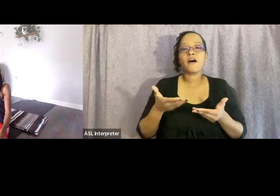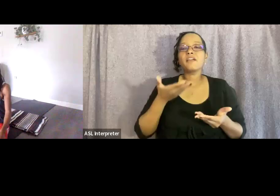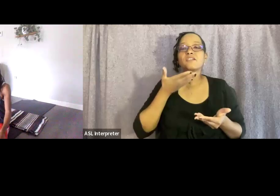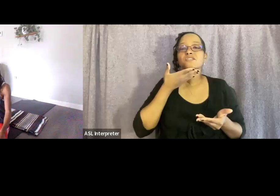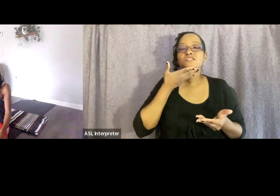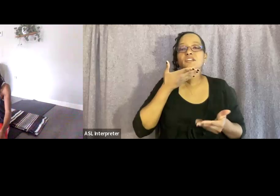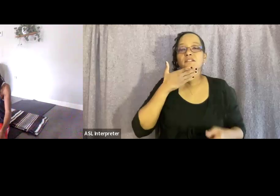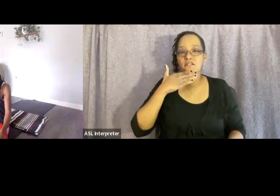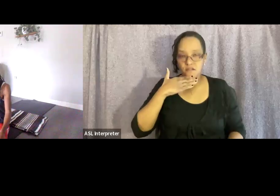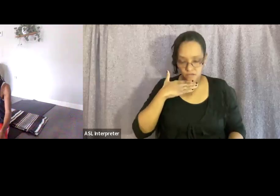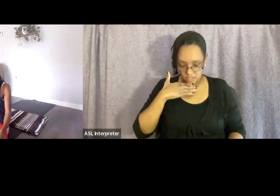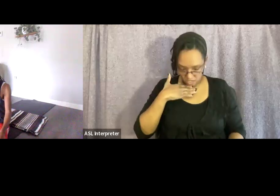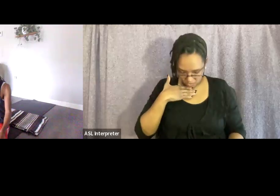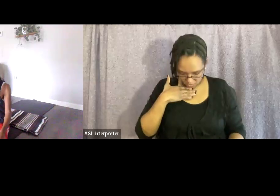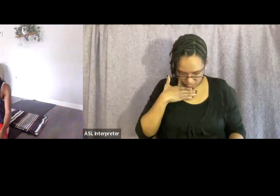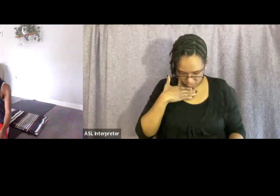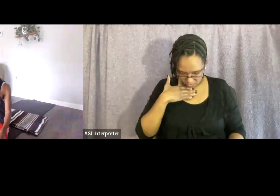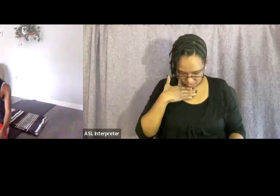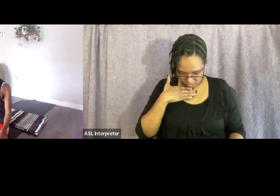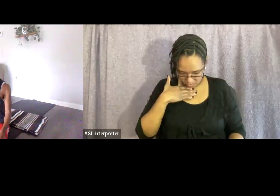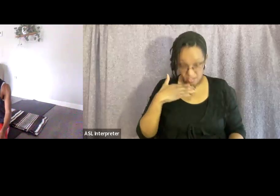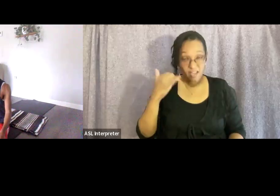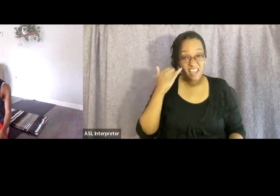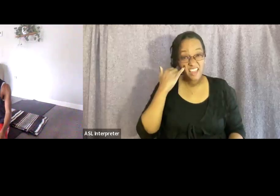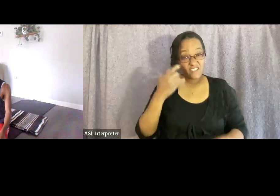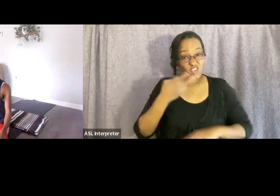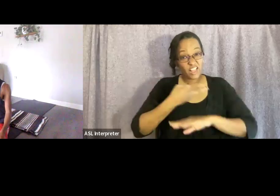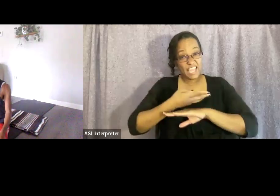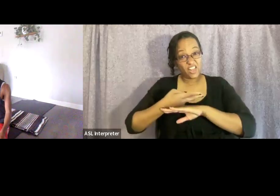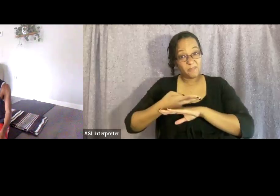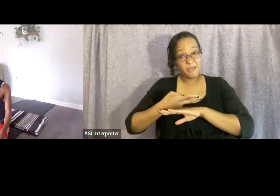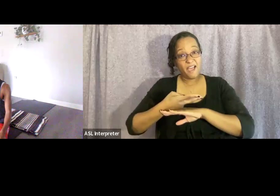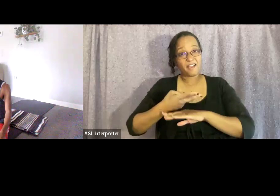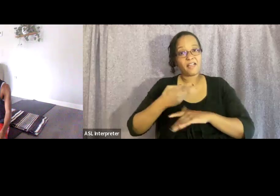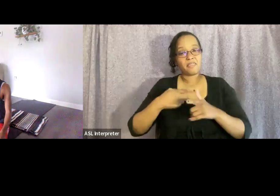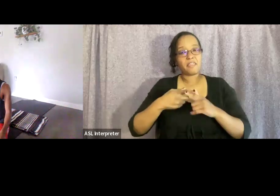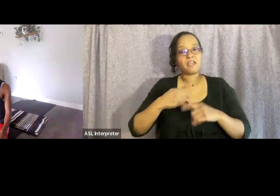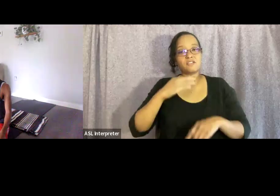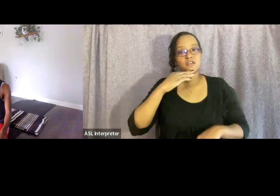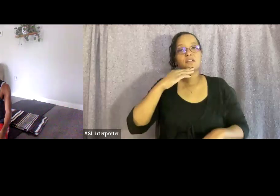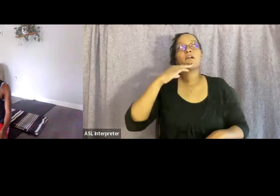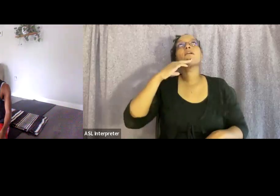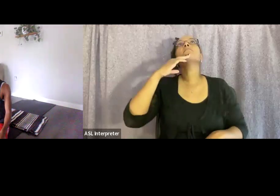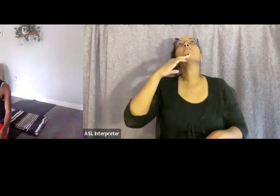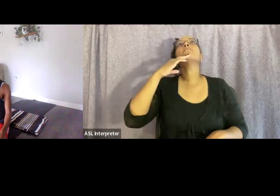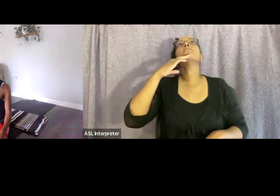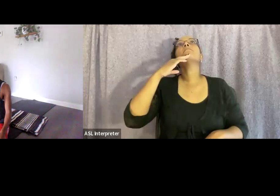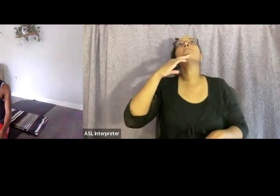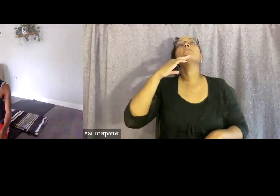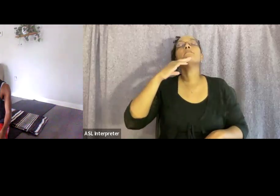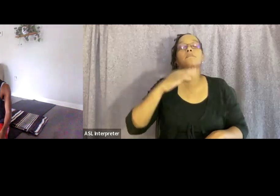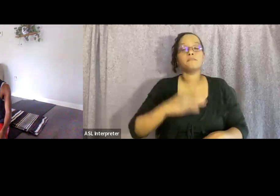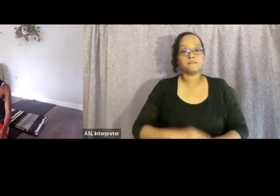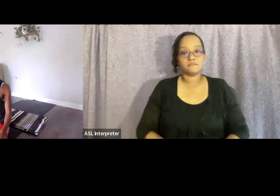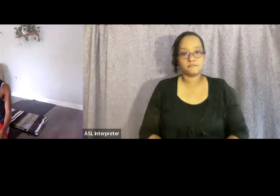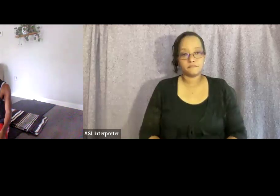If you're on your back, feel free to tilt your chin up towards the sky.